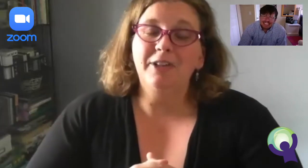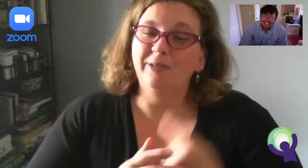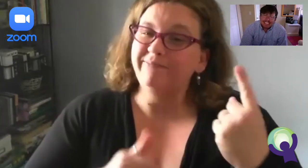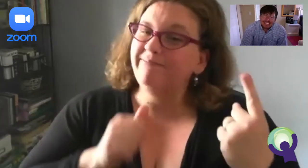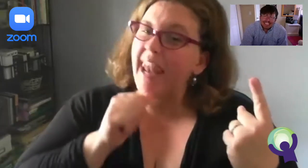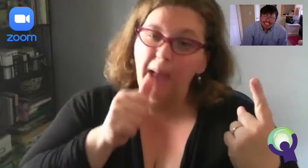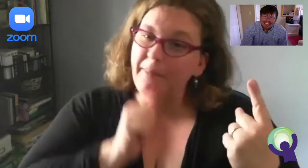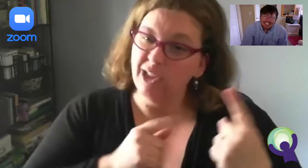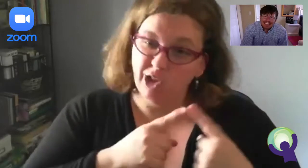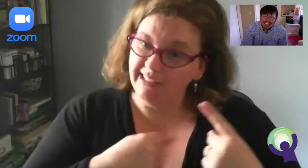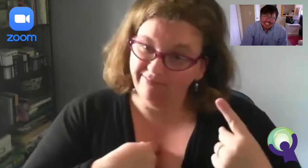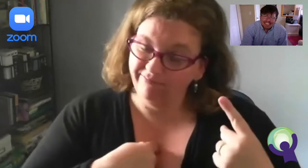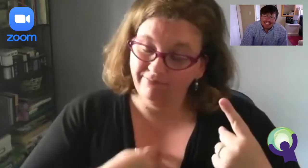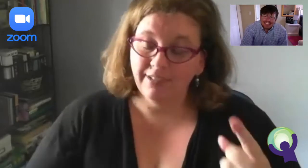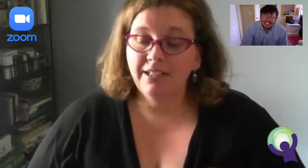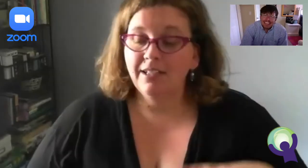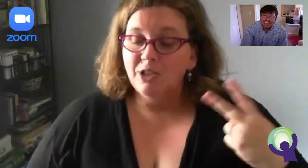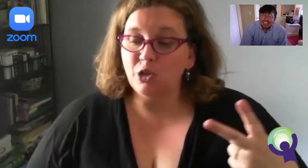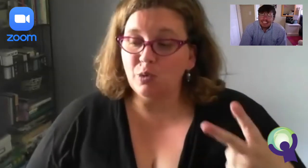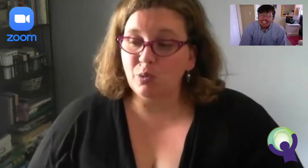life of working for the state. So I would say that's one of my